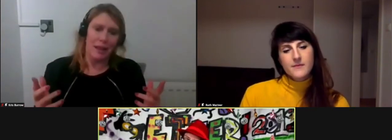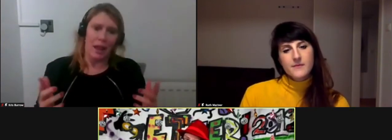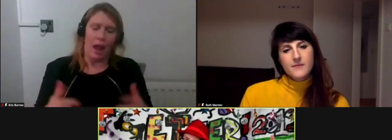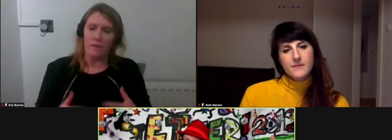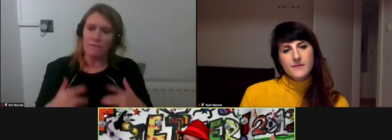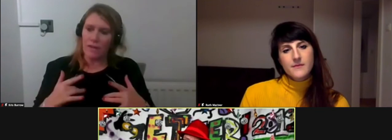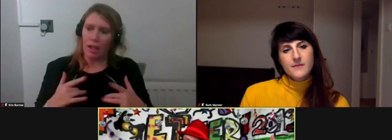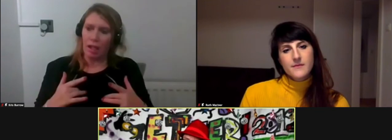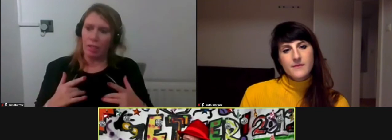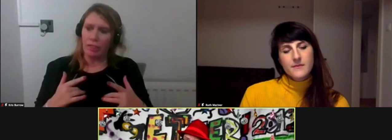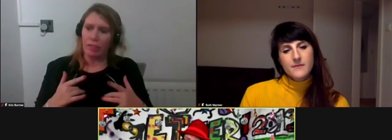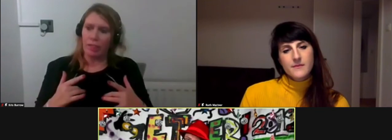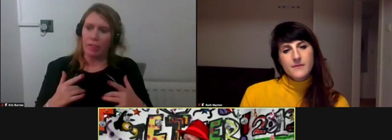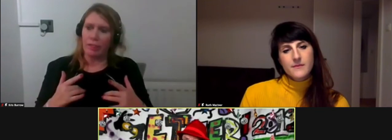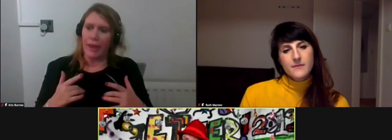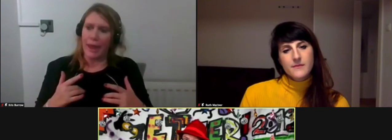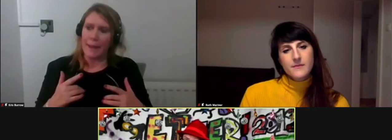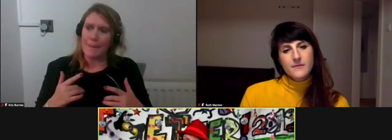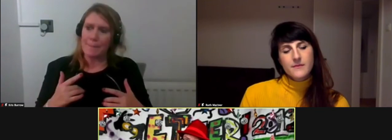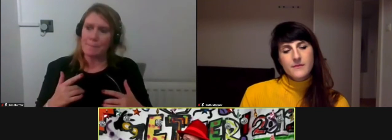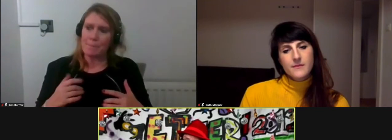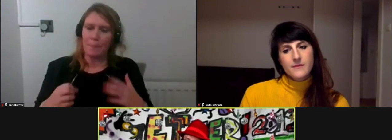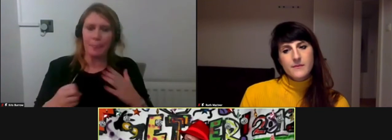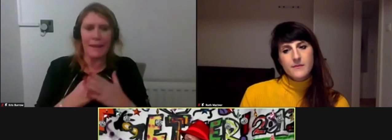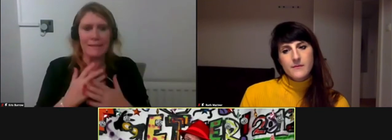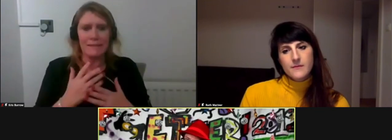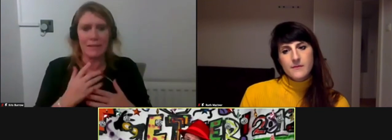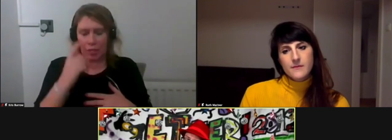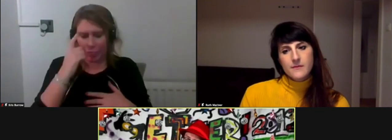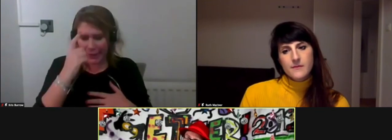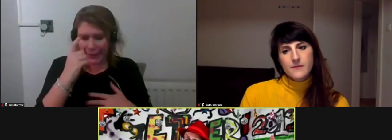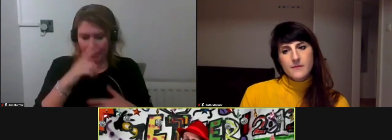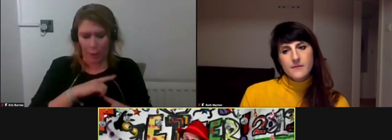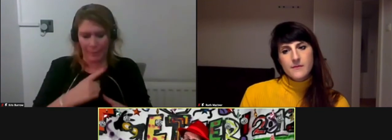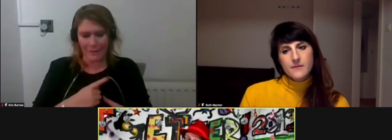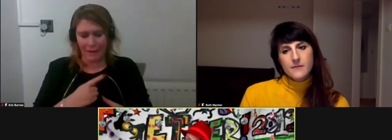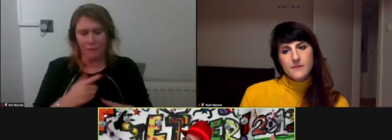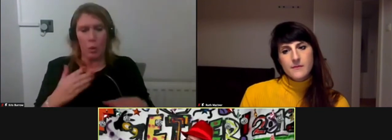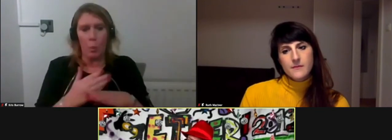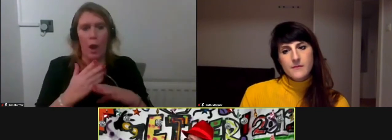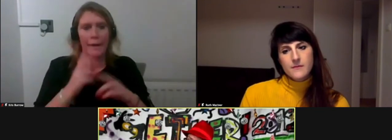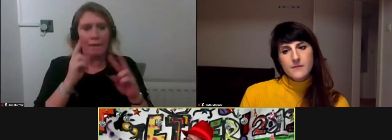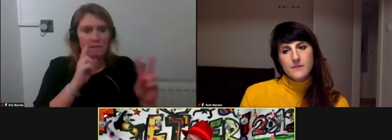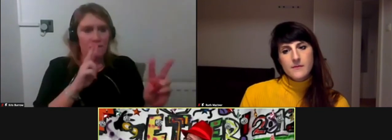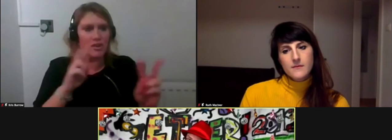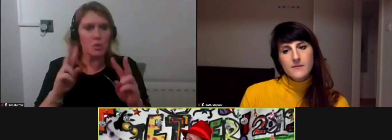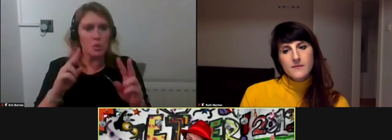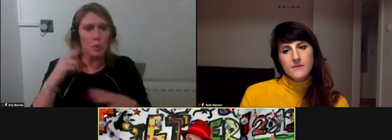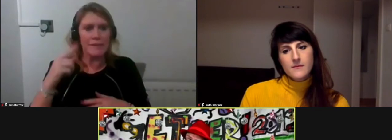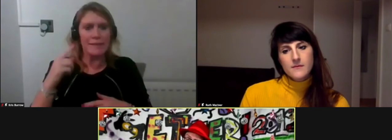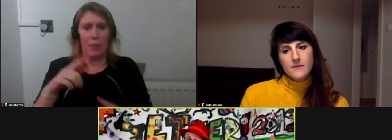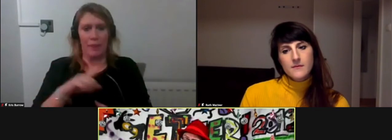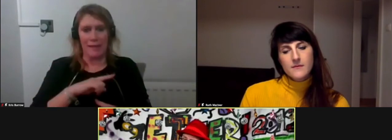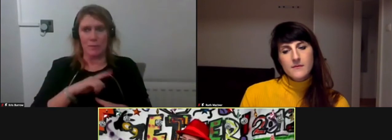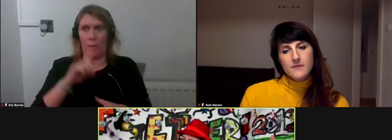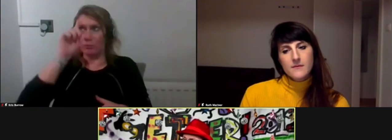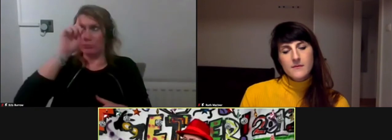for me who as someone that works in visuals and sounds, which made me come up with the idea of animation, it didn't make